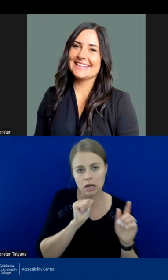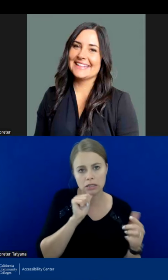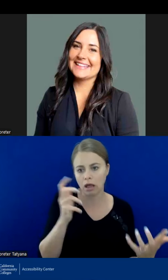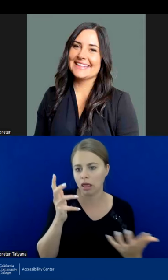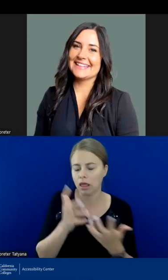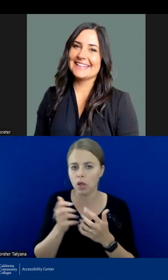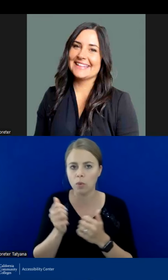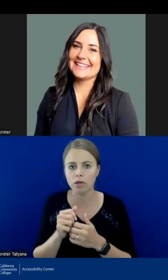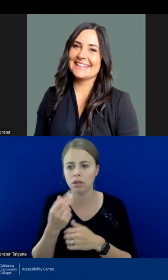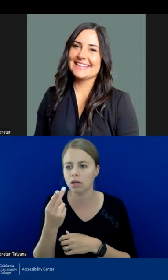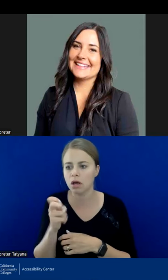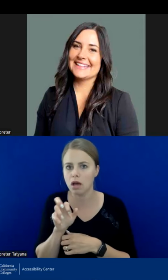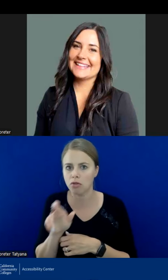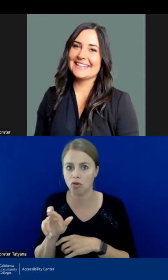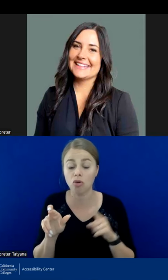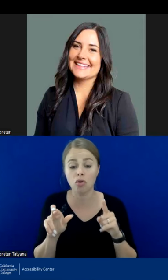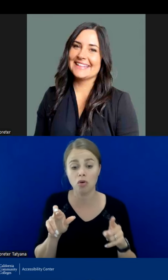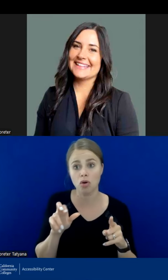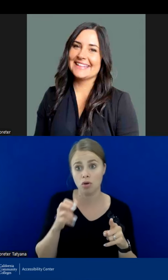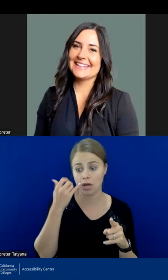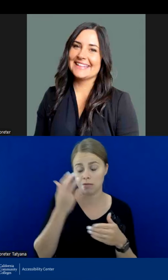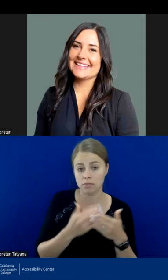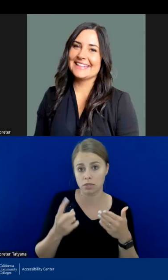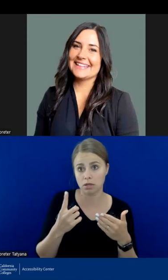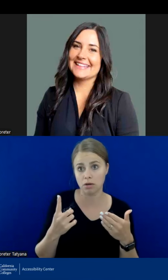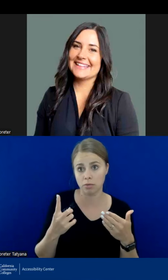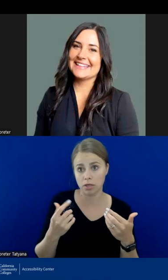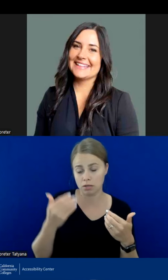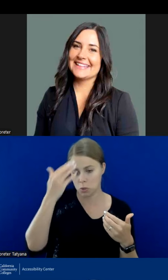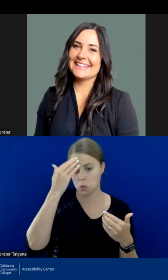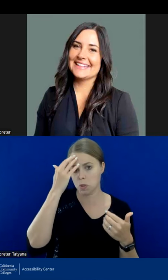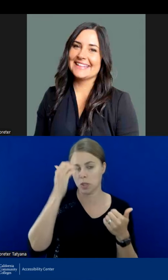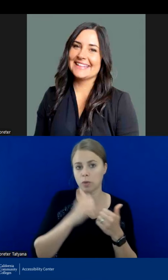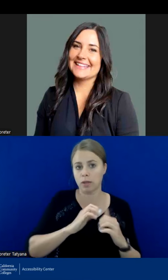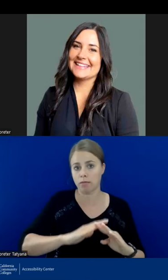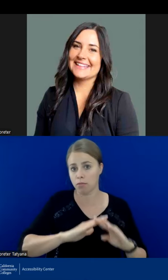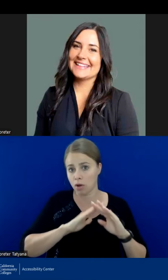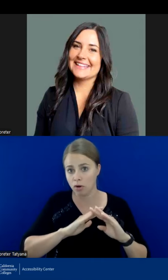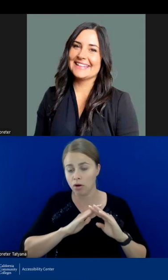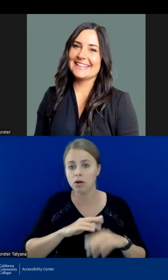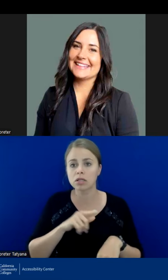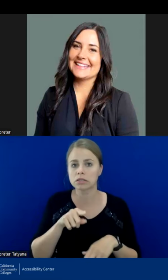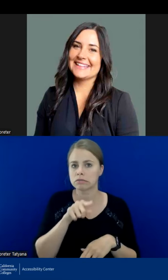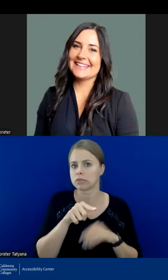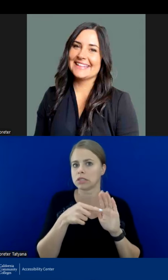So when someone has a familiarity with the barriers, that's in this examples and many more,